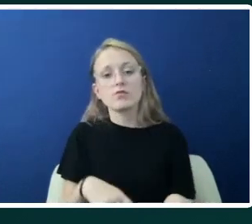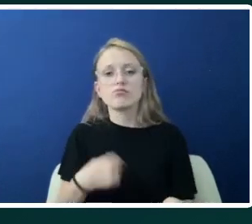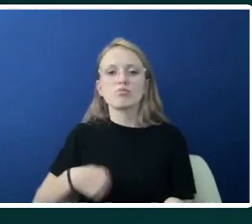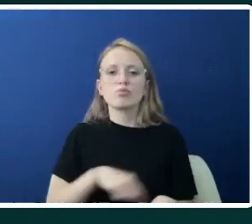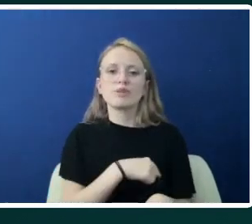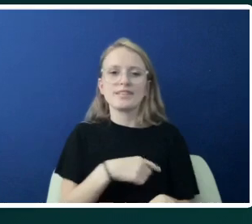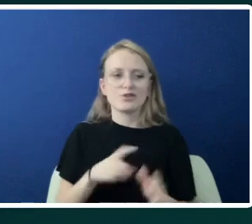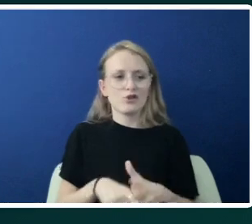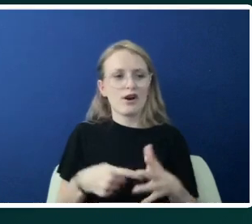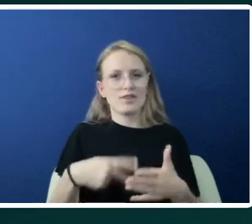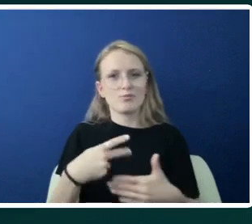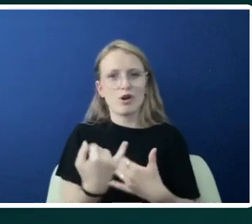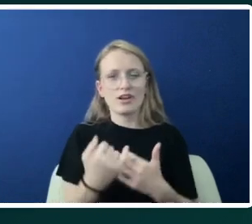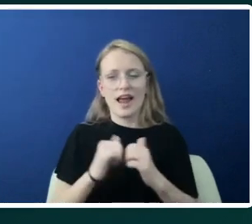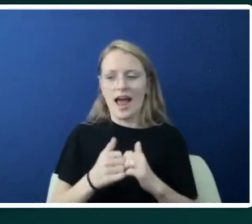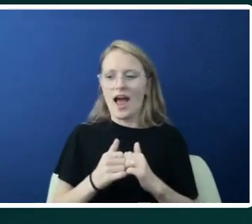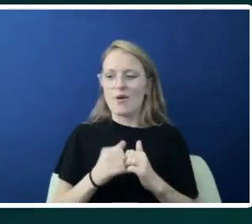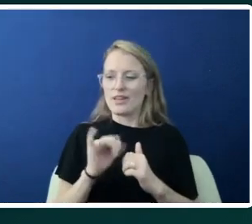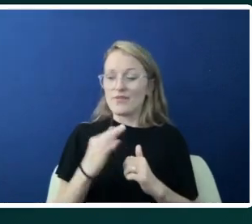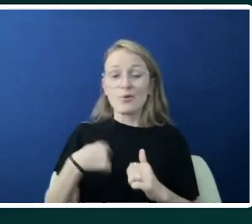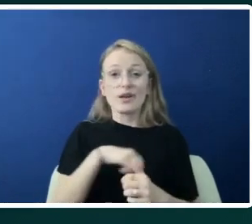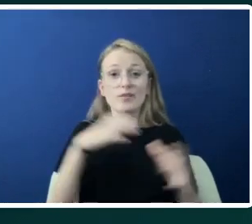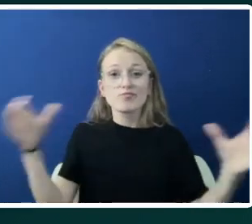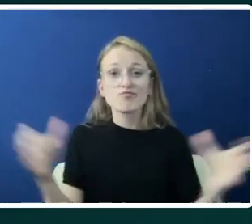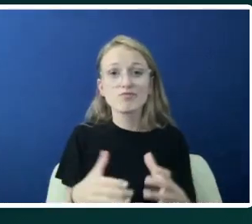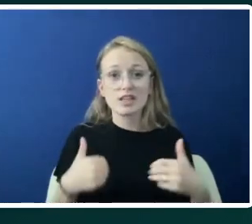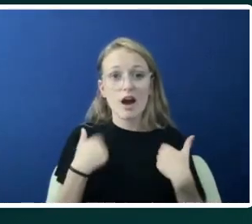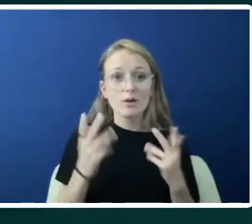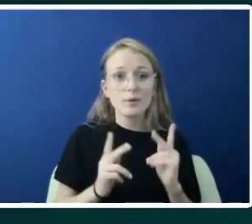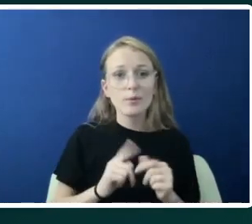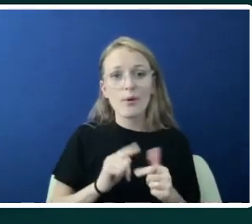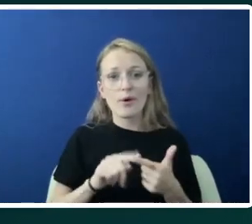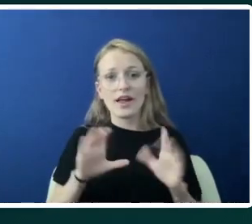classroom teachers together, university folks together, and professional organizations